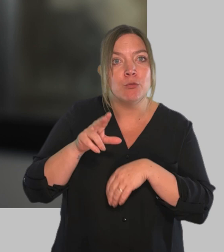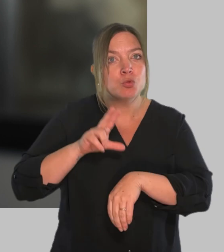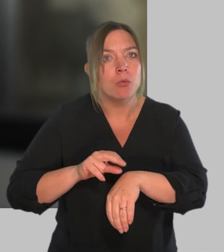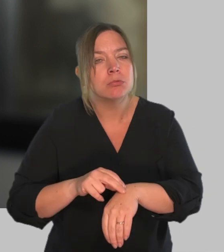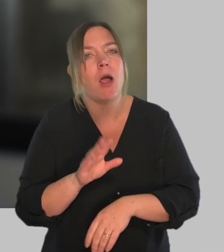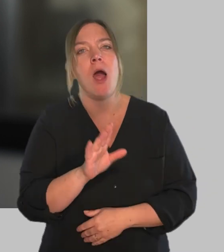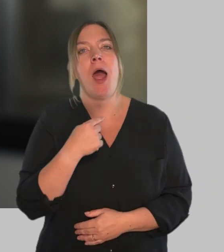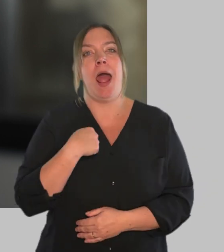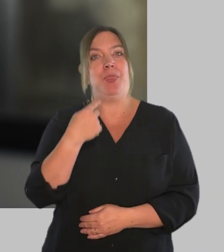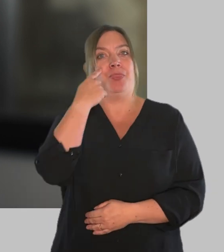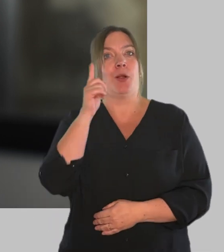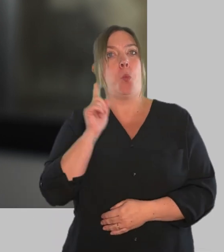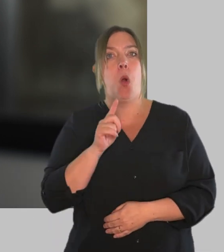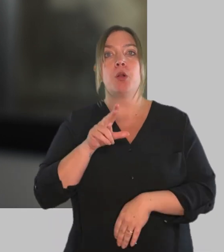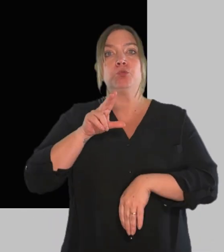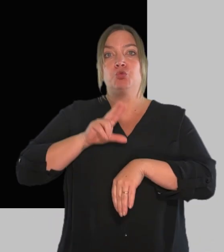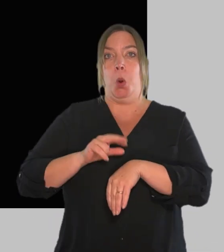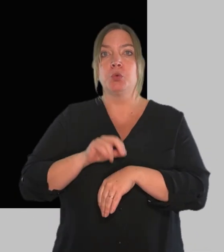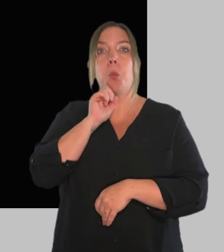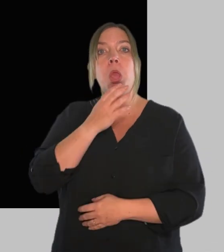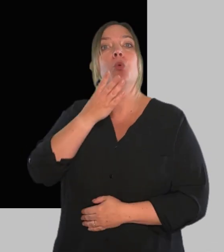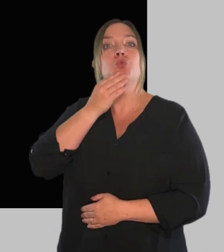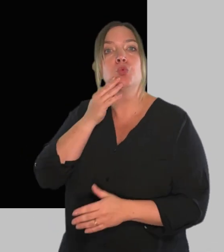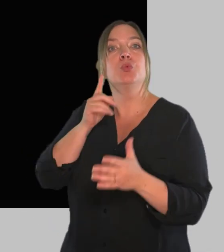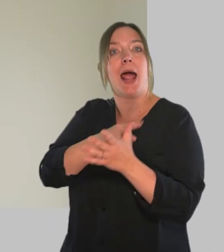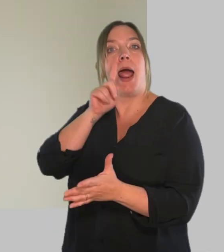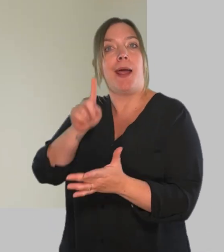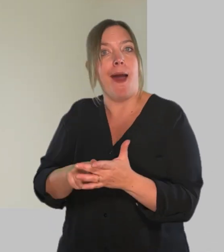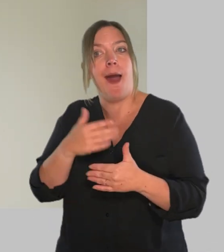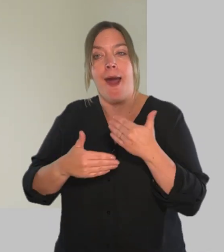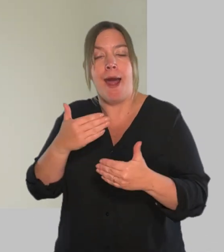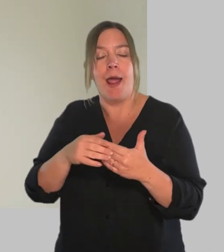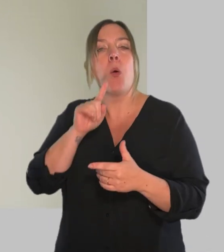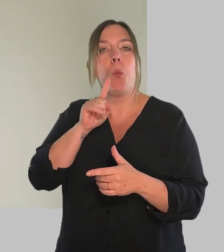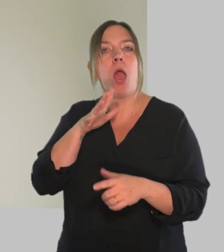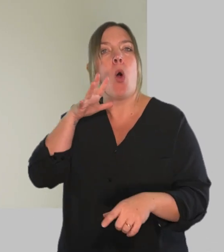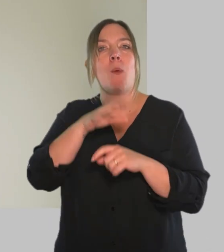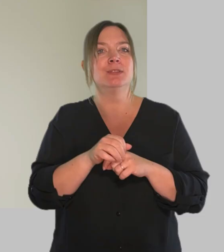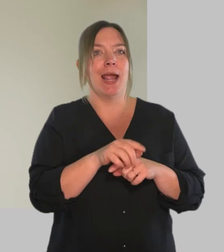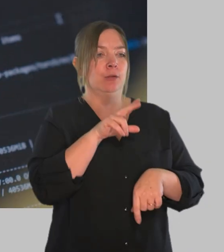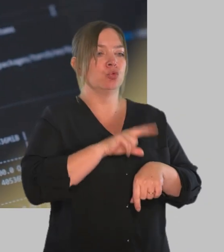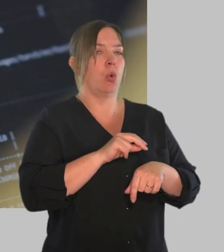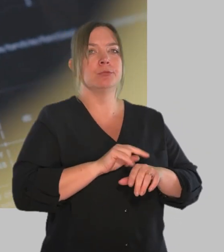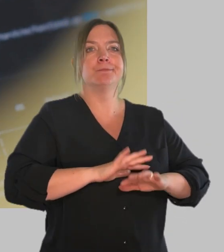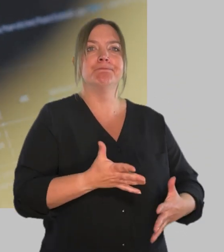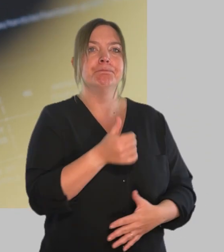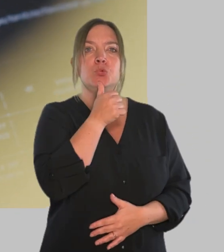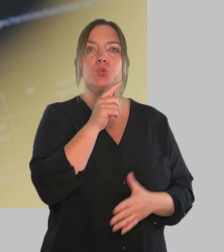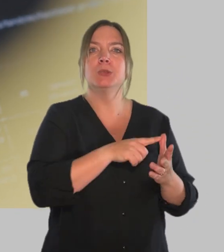I think it will just become a technology and tool like in everyday life that people adopt and, in adopting it, do a better job